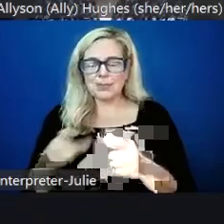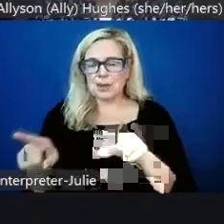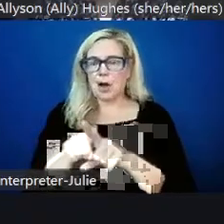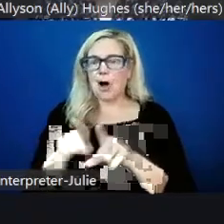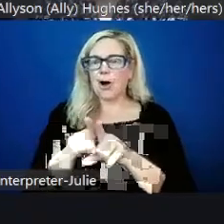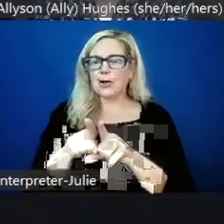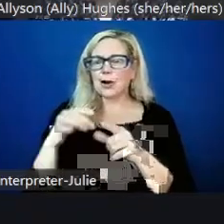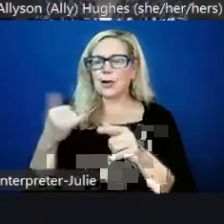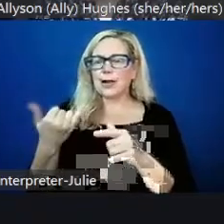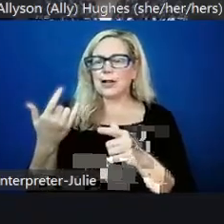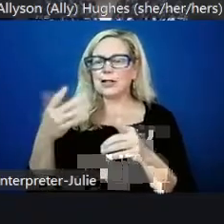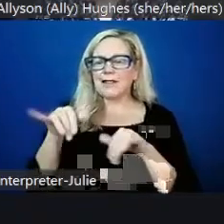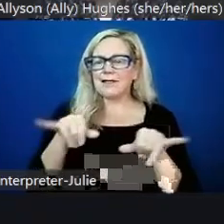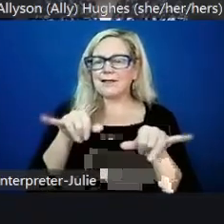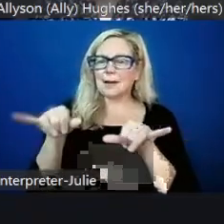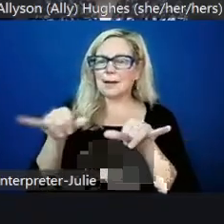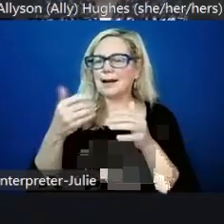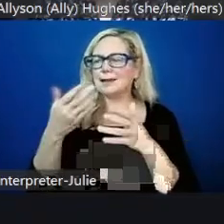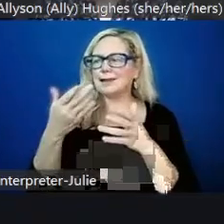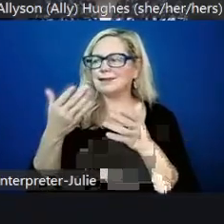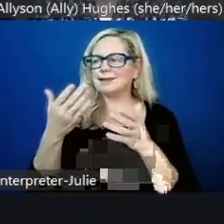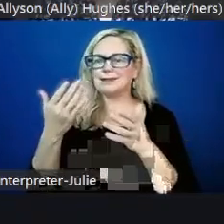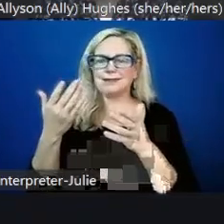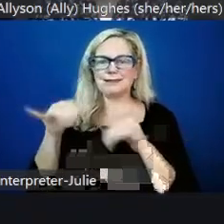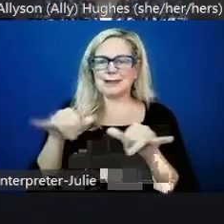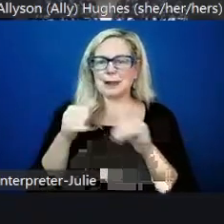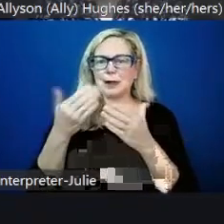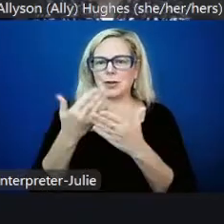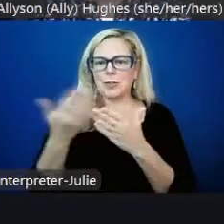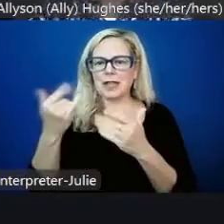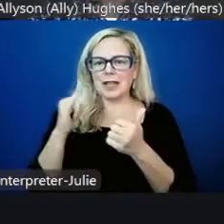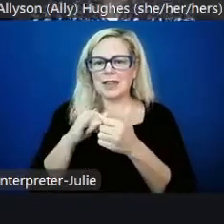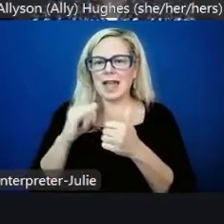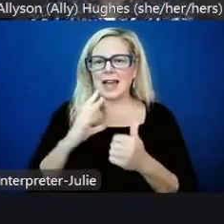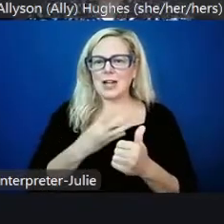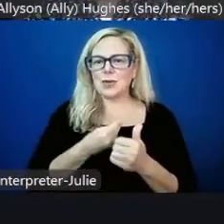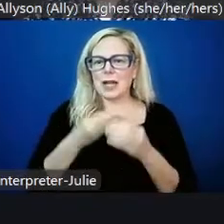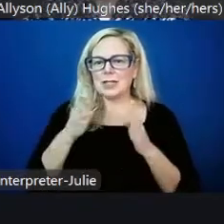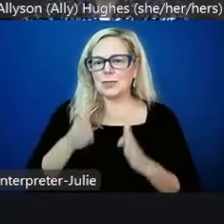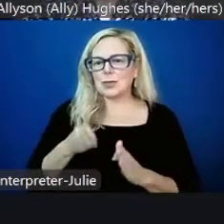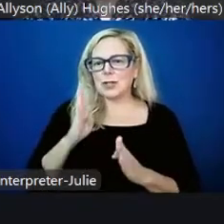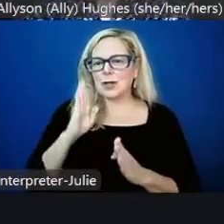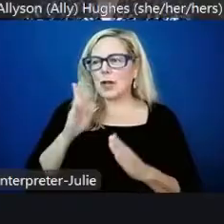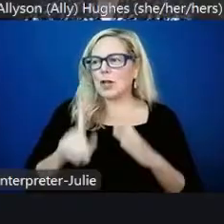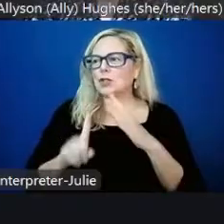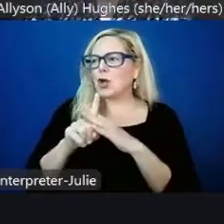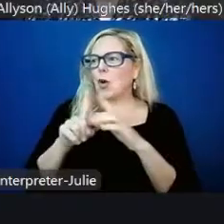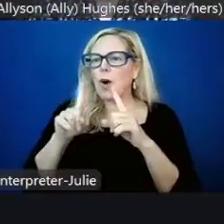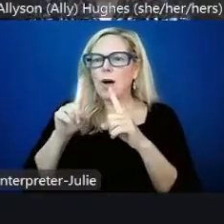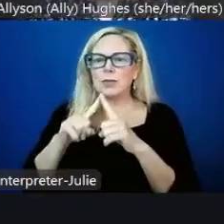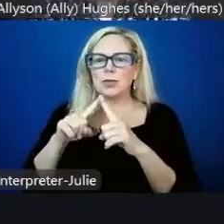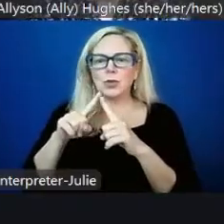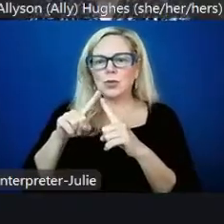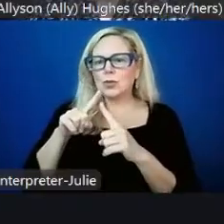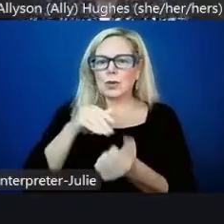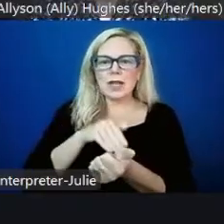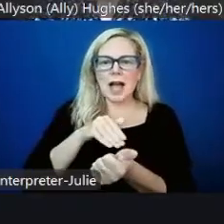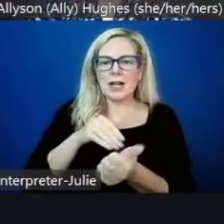which is a trans person can show up to a provider with a broken arm and might be asked, well, how are your hormones?